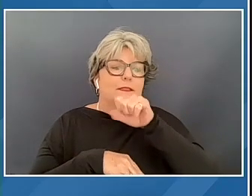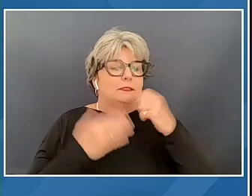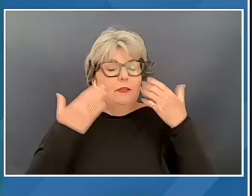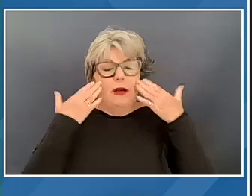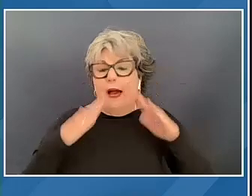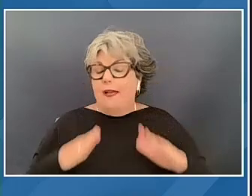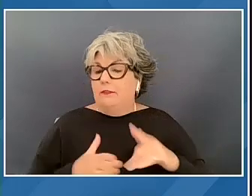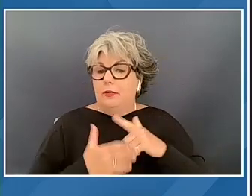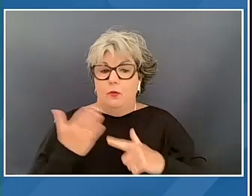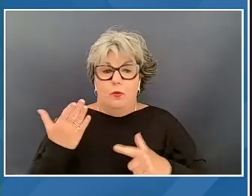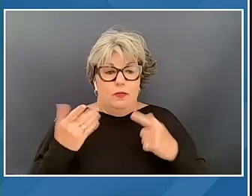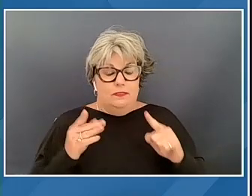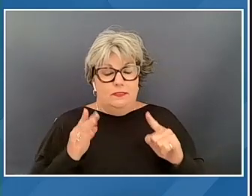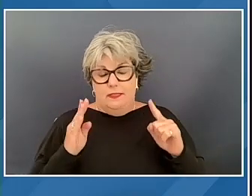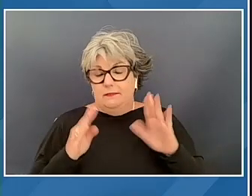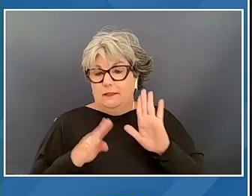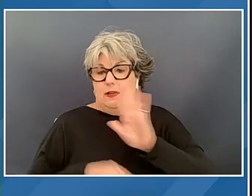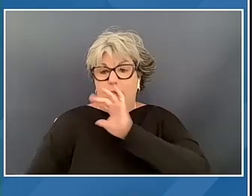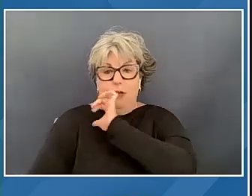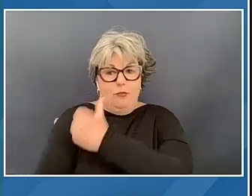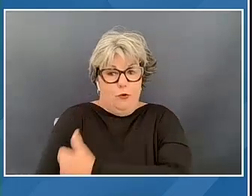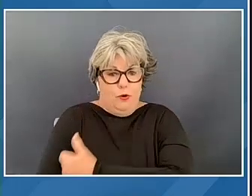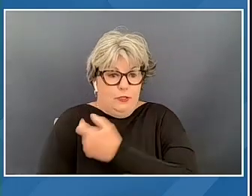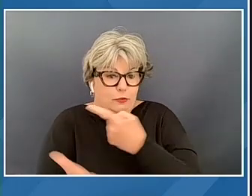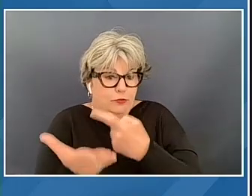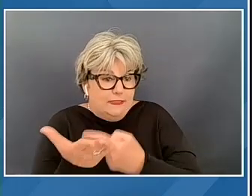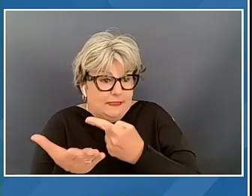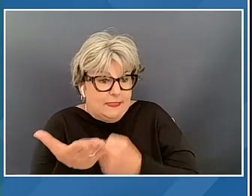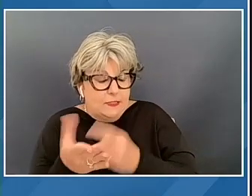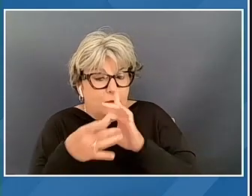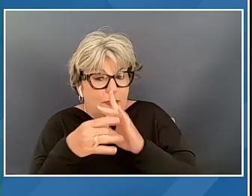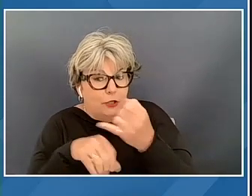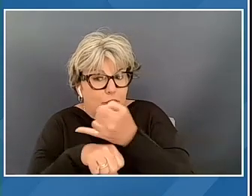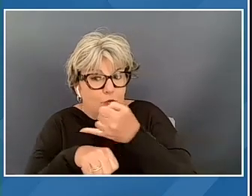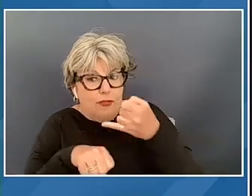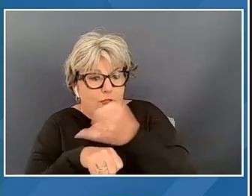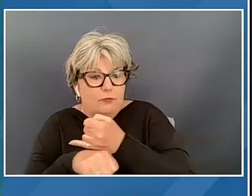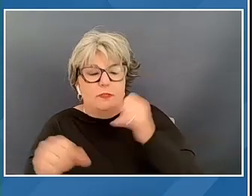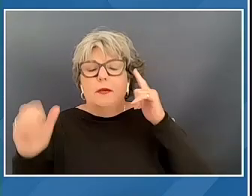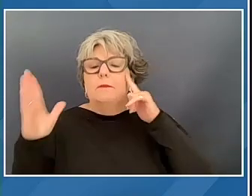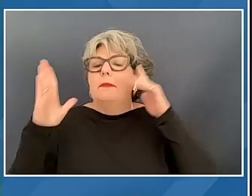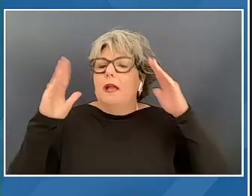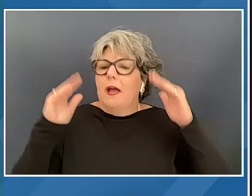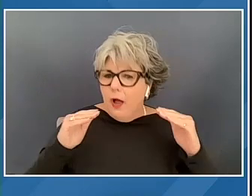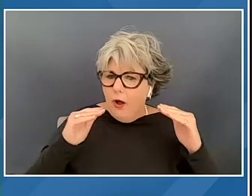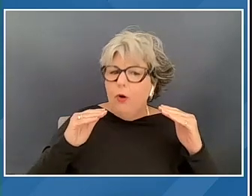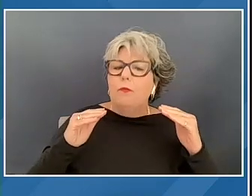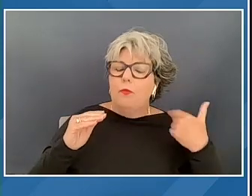the scope of our authority to discuss in terms of interest, but I certainly hope that we do have those discussions, because